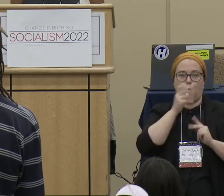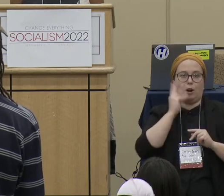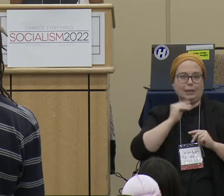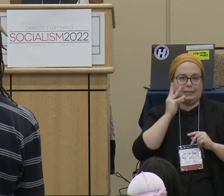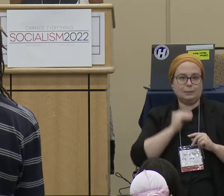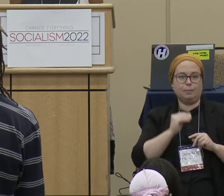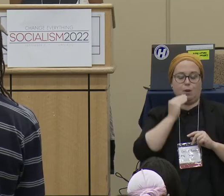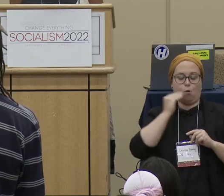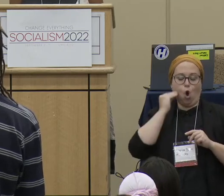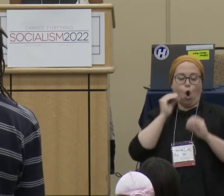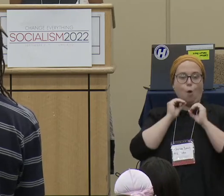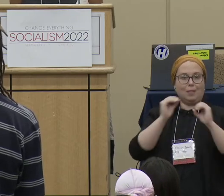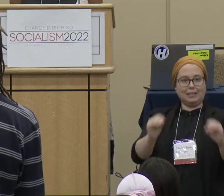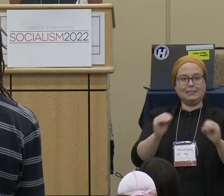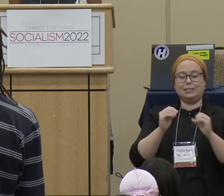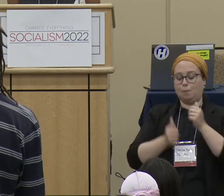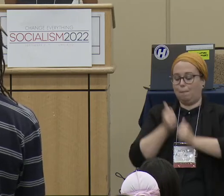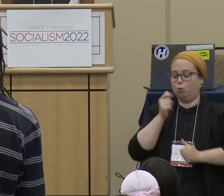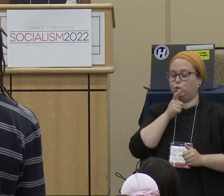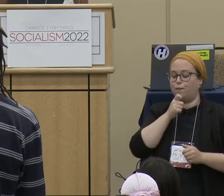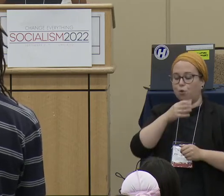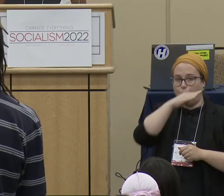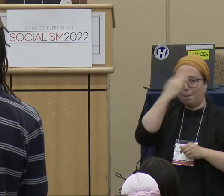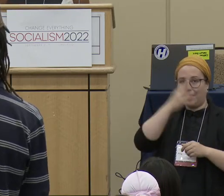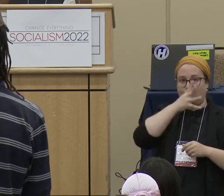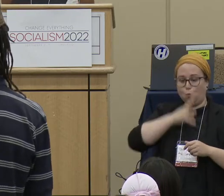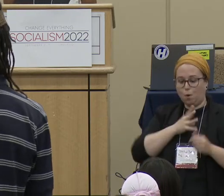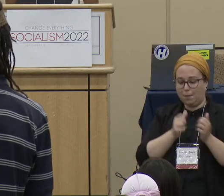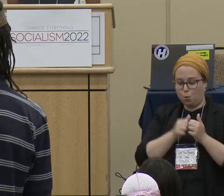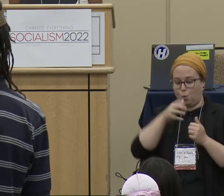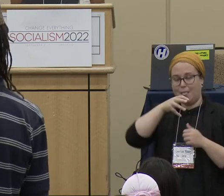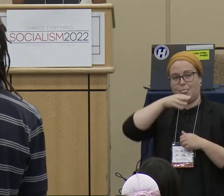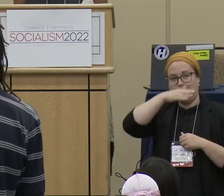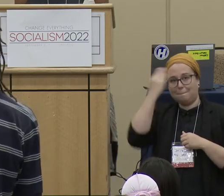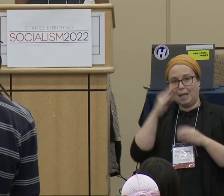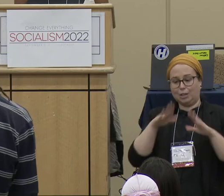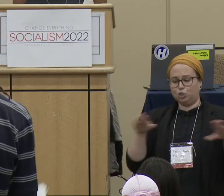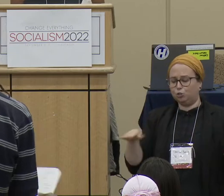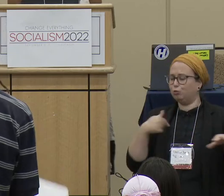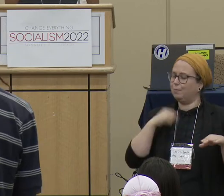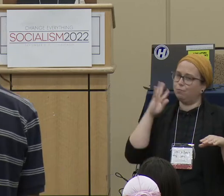homelessness when people vast majority are Black women